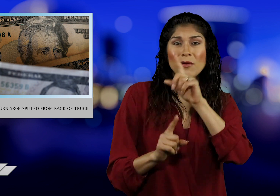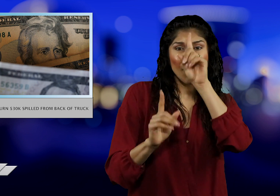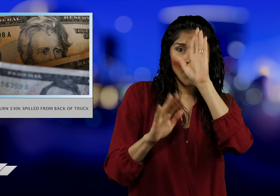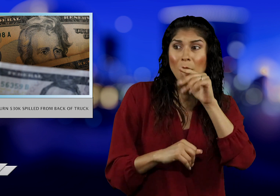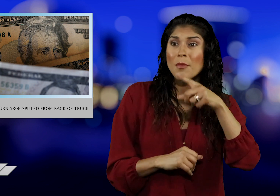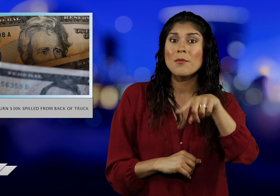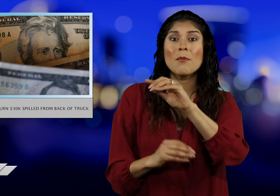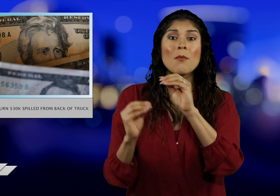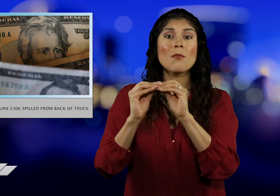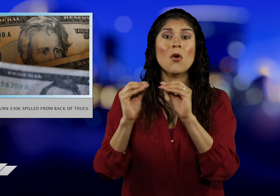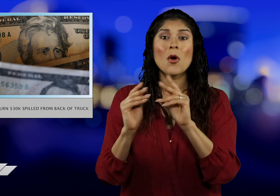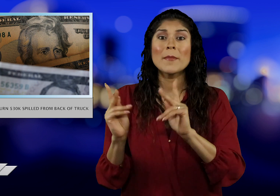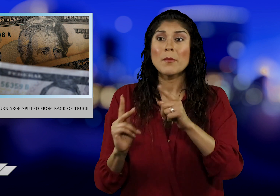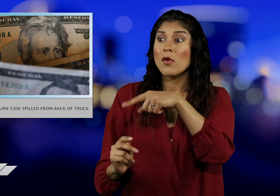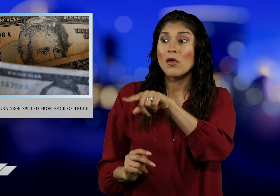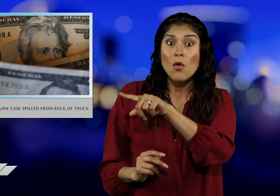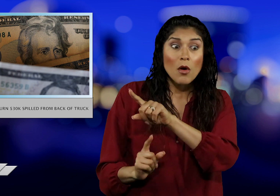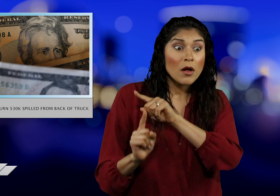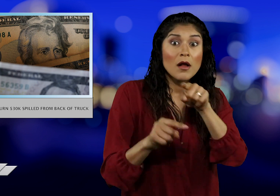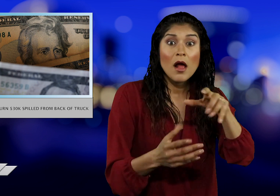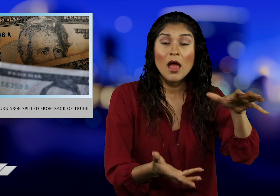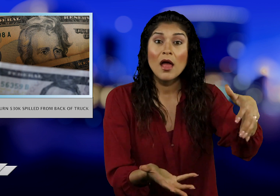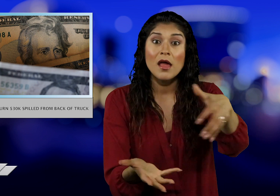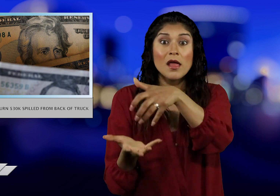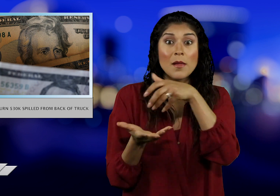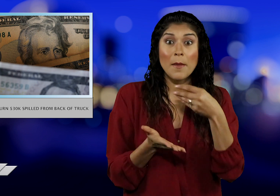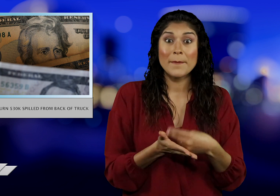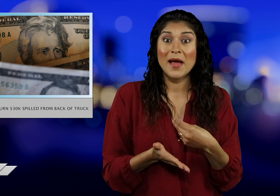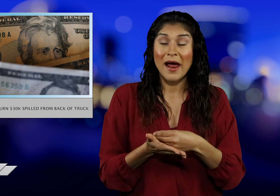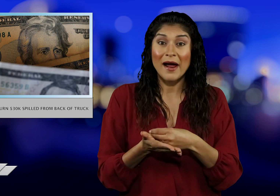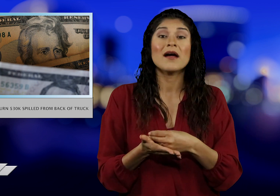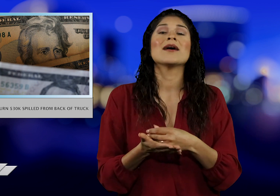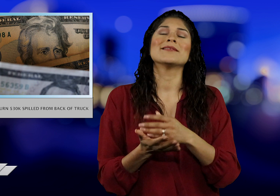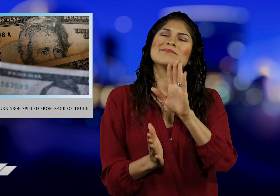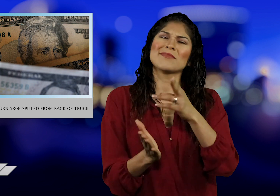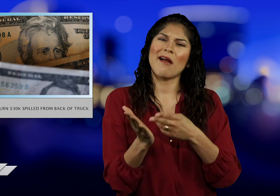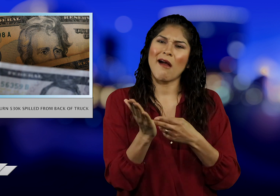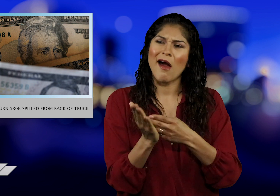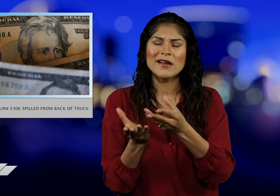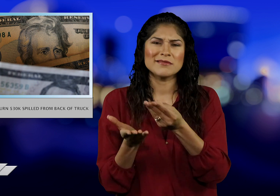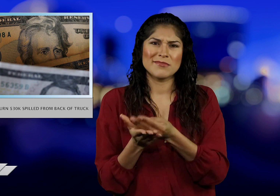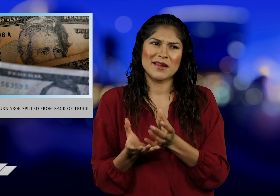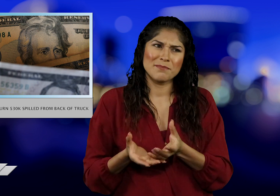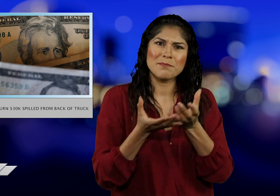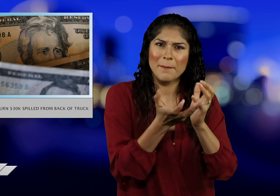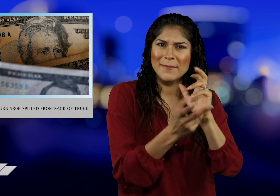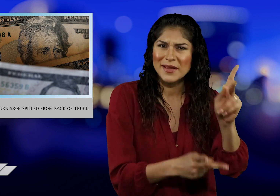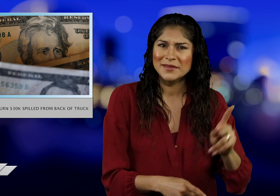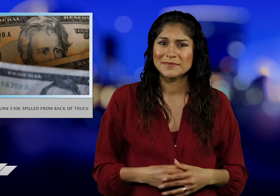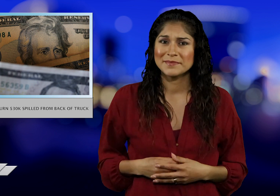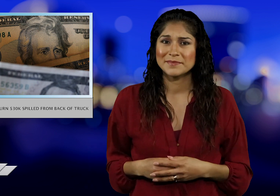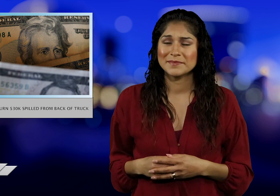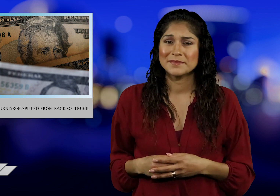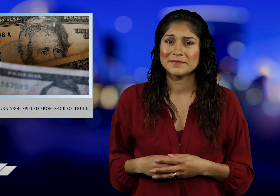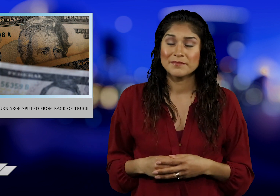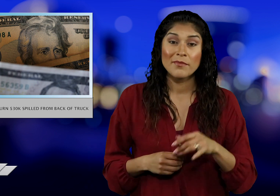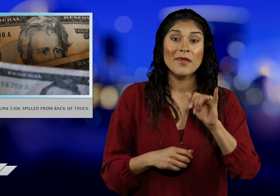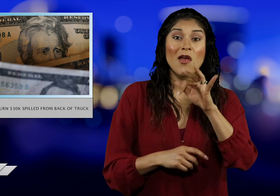Police are hoping more people will come forward to return the money they picked up from the highway spill.